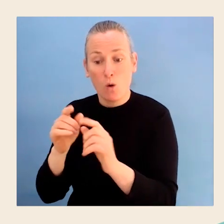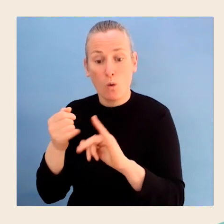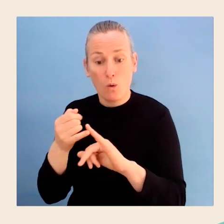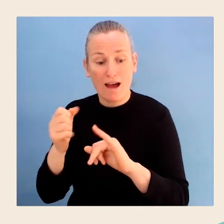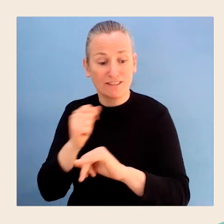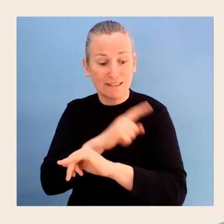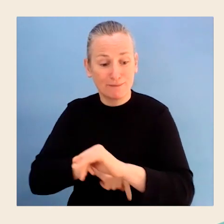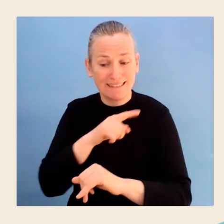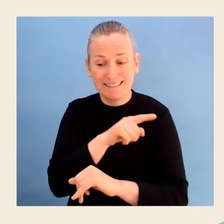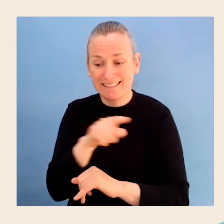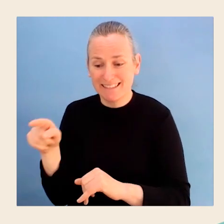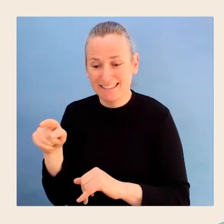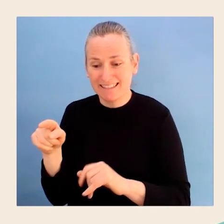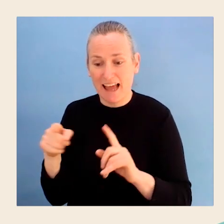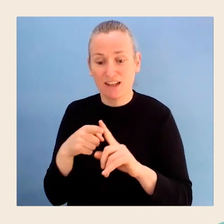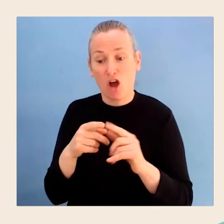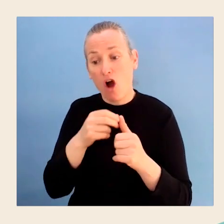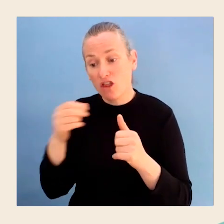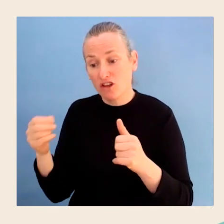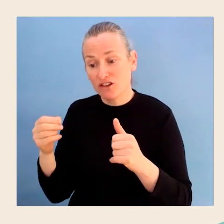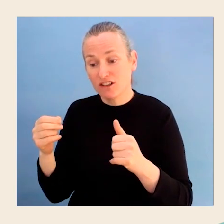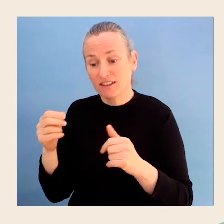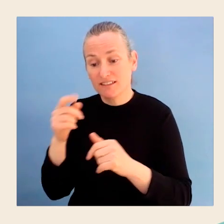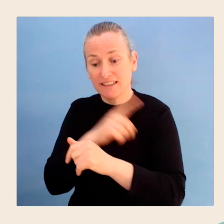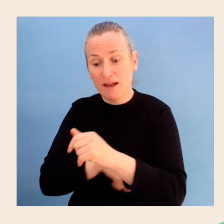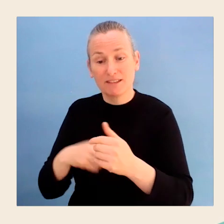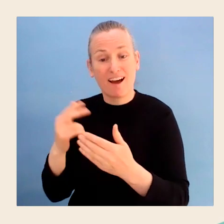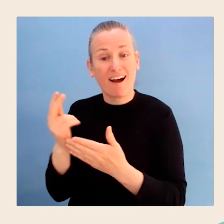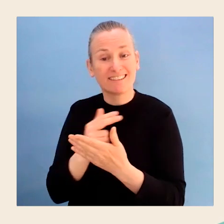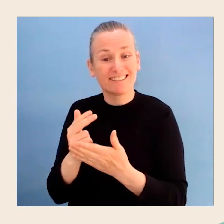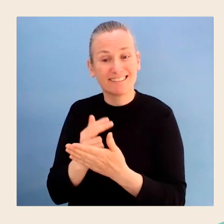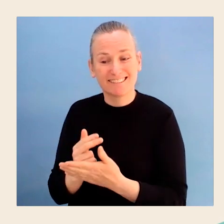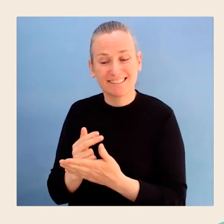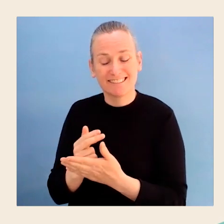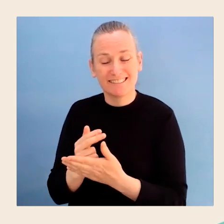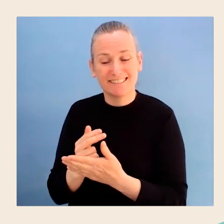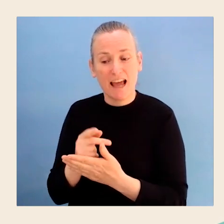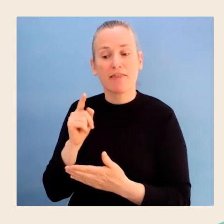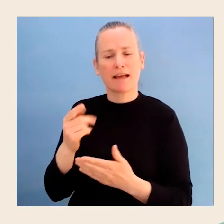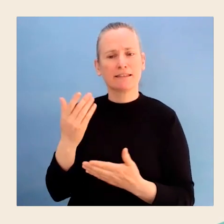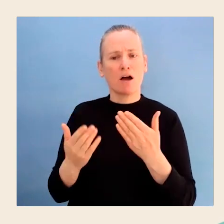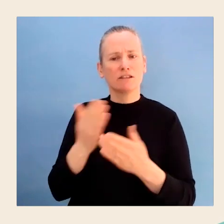and other disabled artists. That's how I got started dancing in fact.